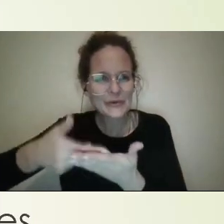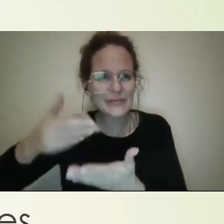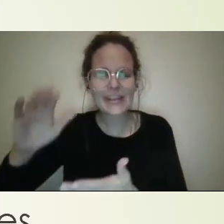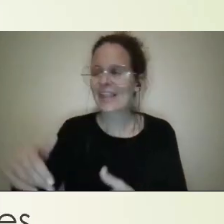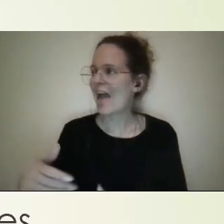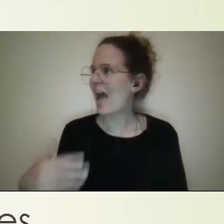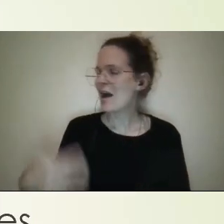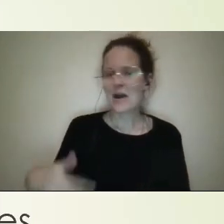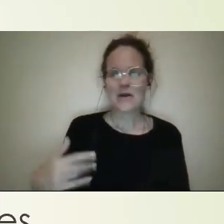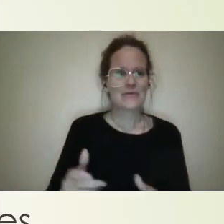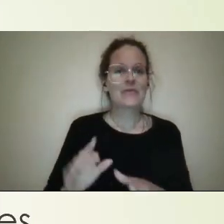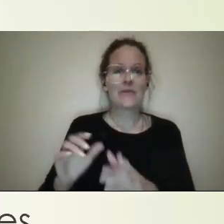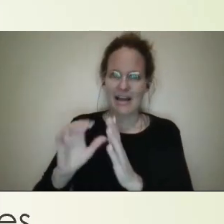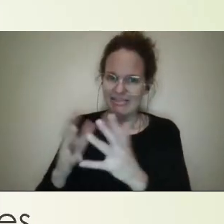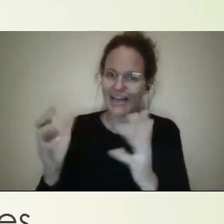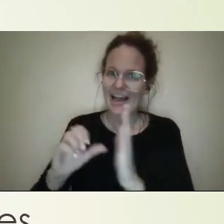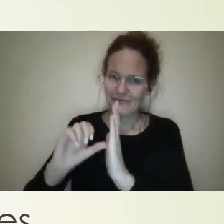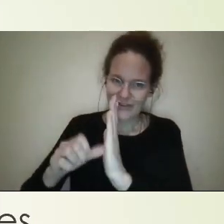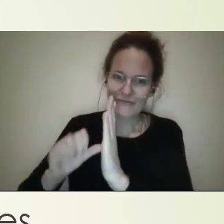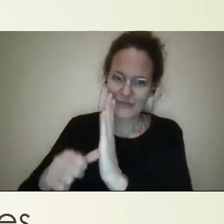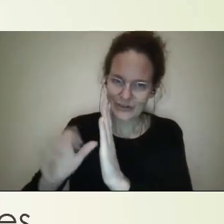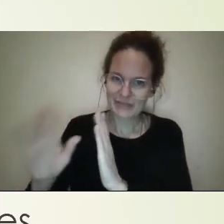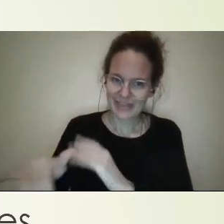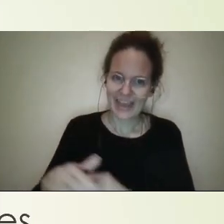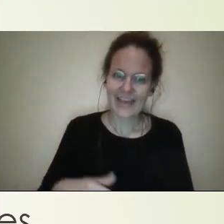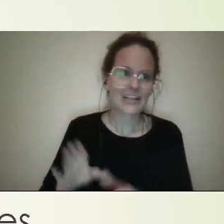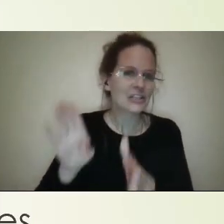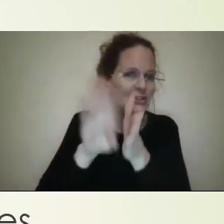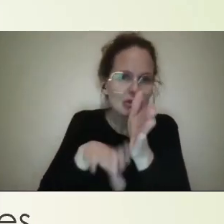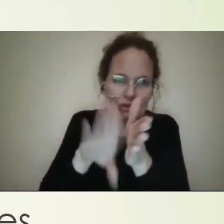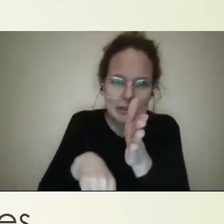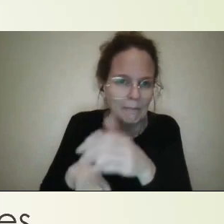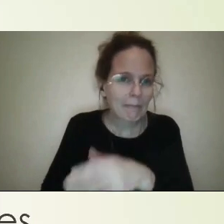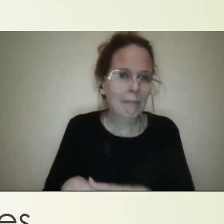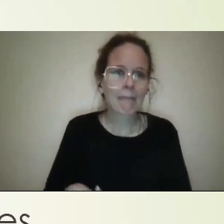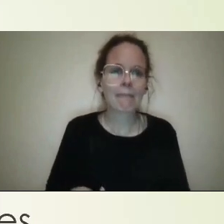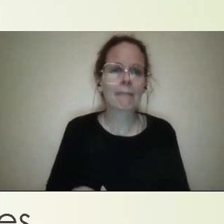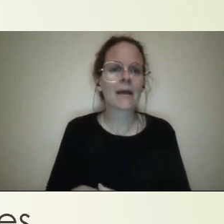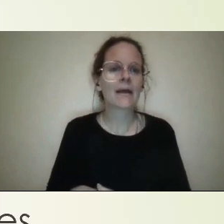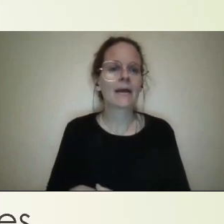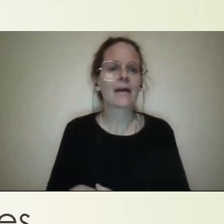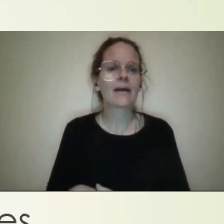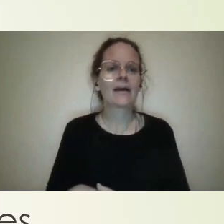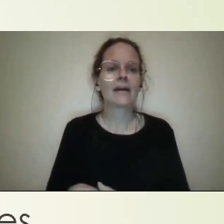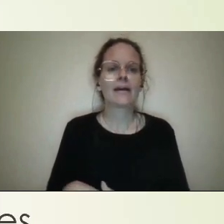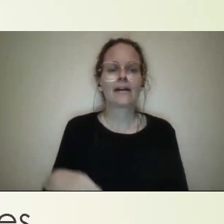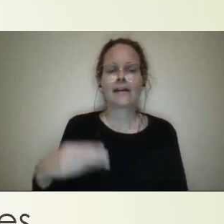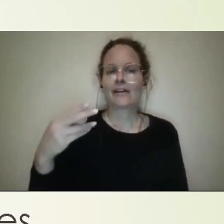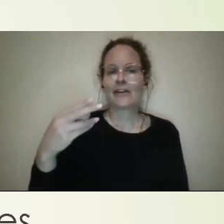reinforcer. Cheap, right? And then I would just squirt a little Hershey syrup on it. Sometimes,